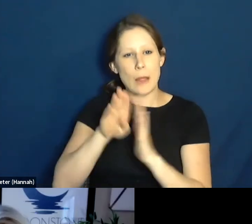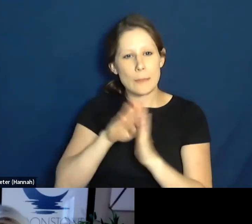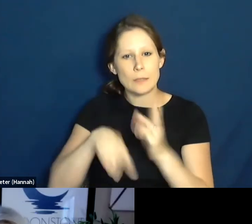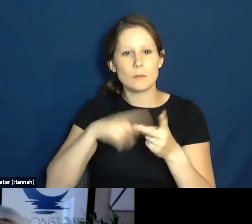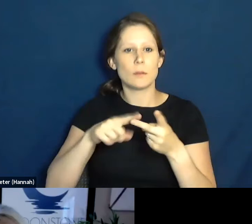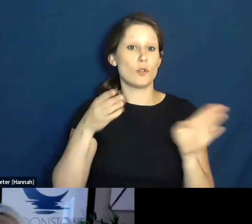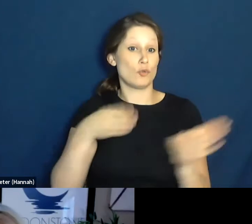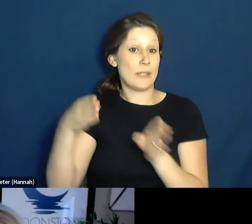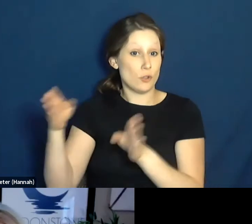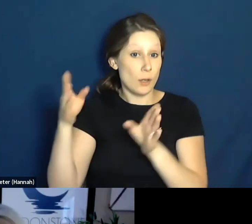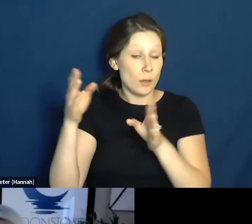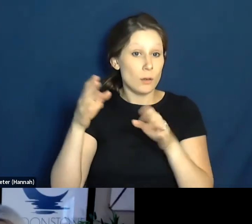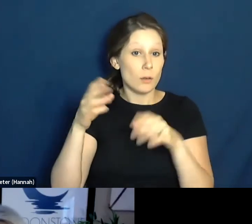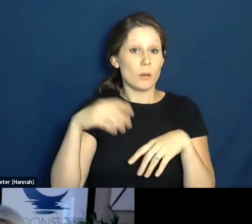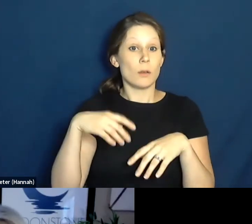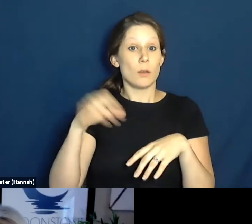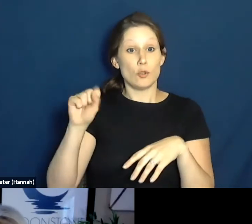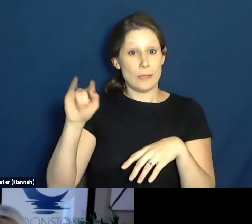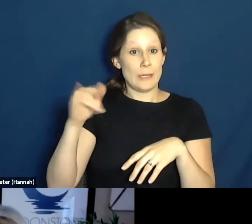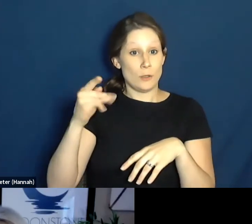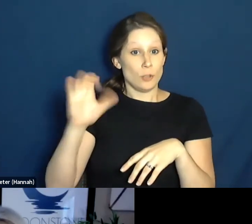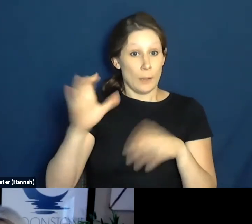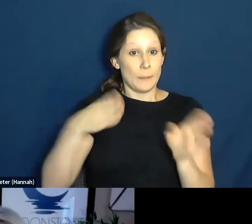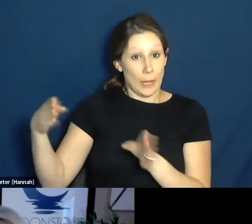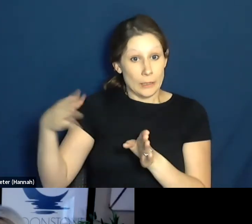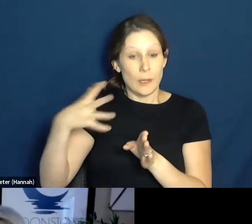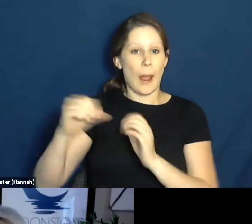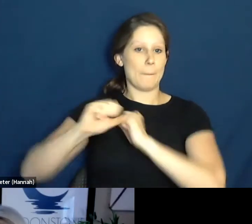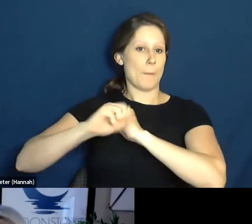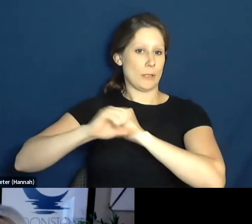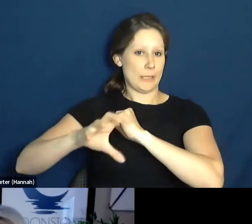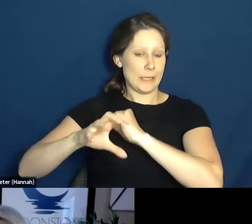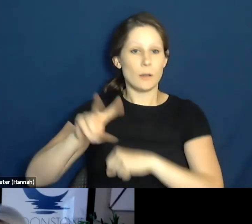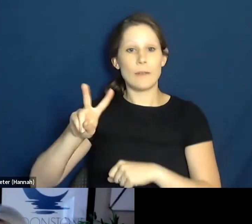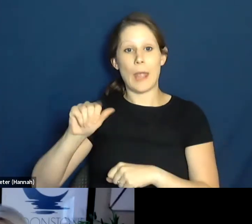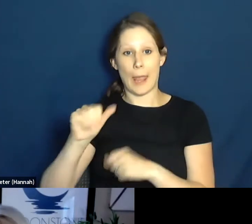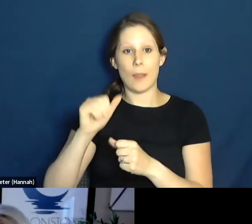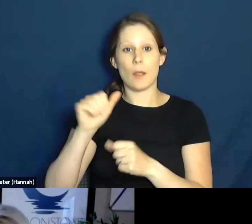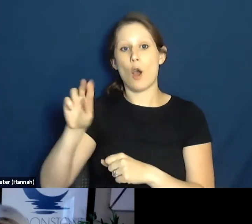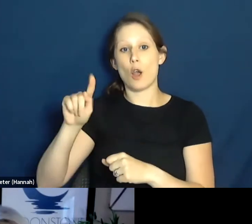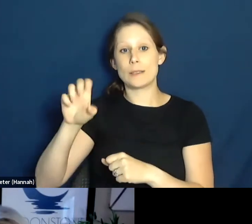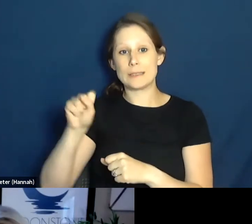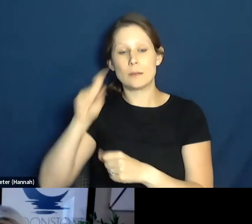planning, fund raising and marketing. V SA Arts recognized his commitment to accessibility in